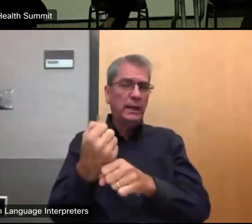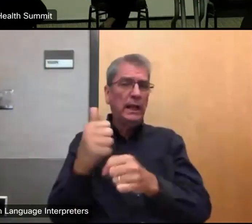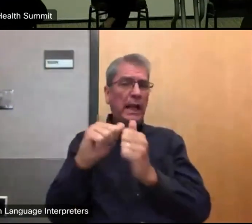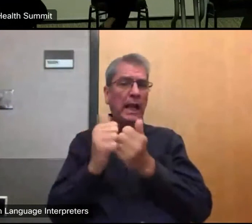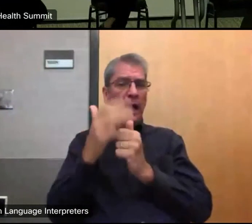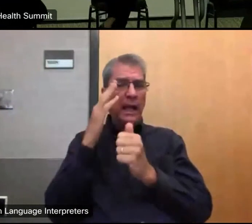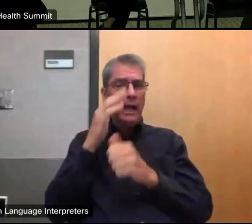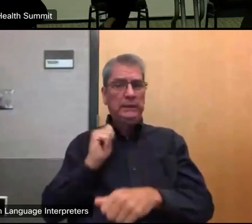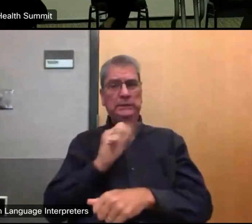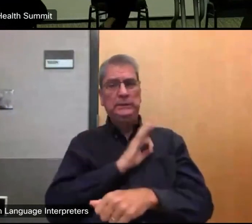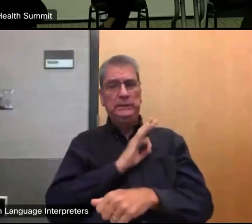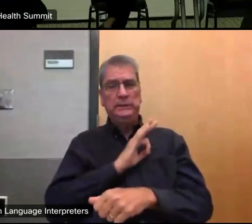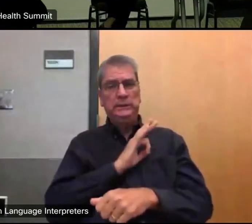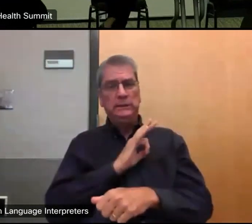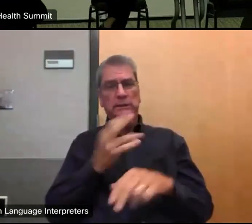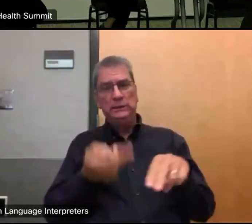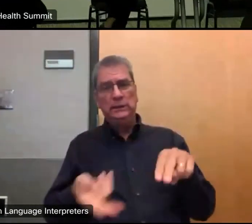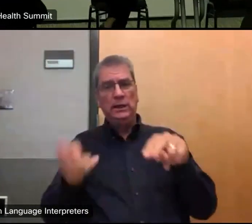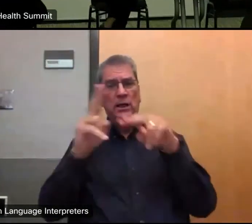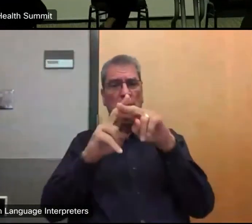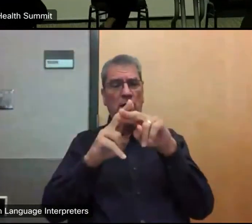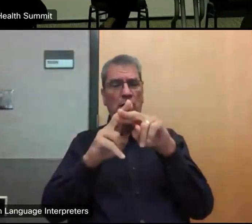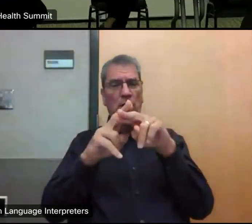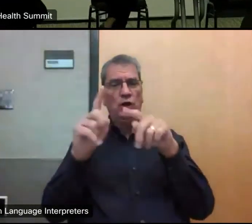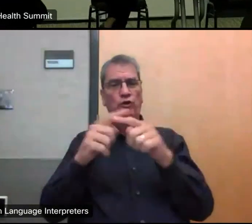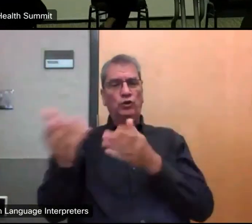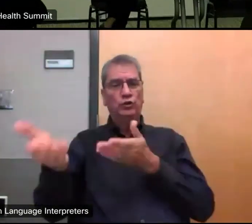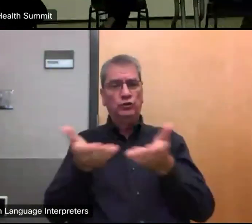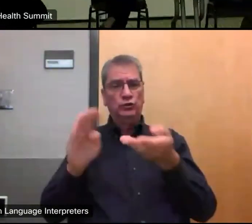staff up those needs to serve these different communities as we're having, you know,